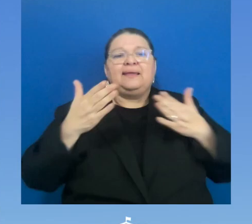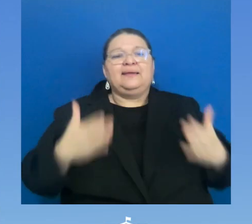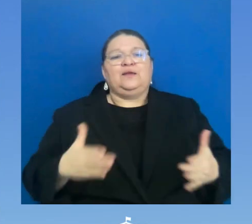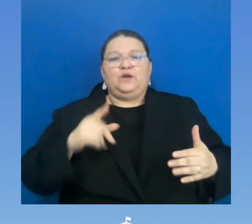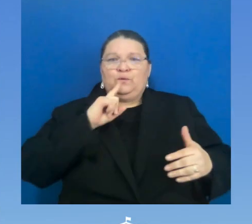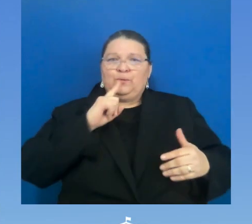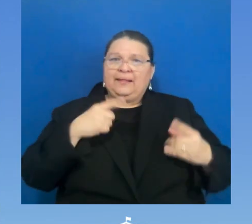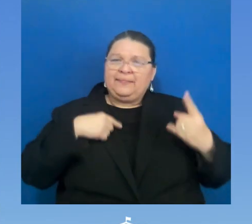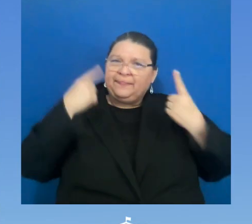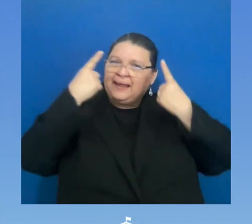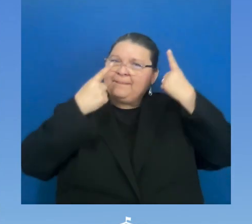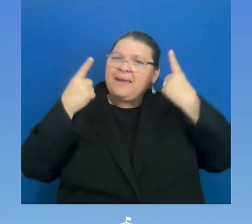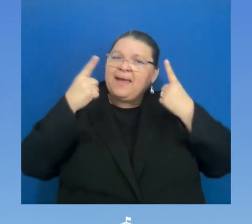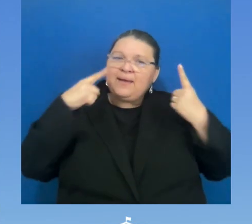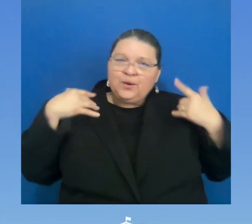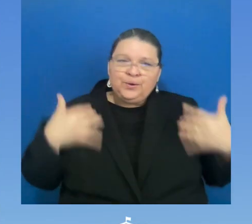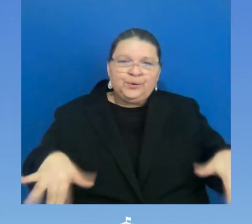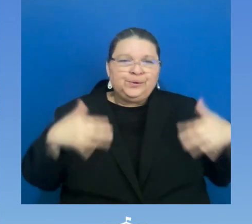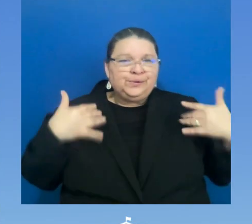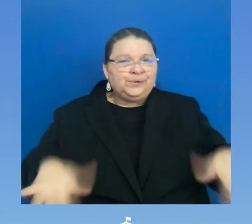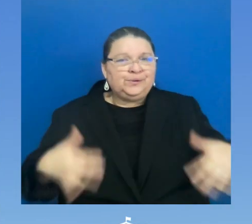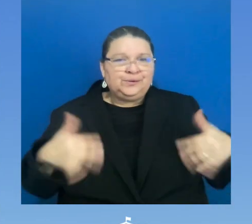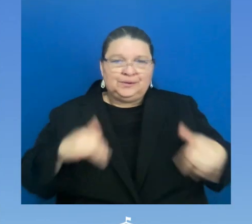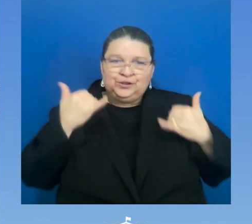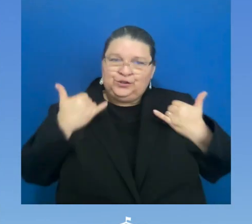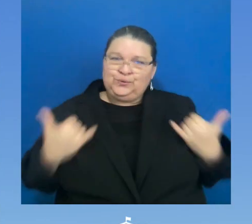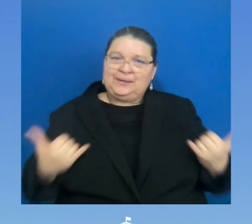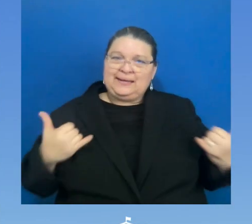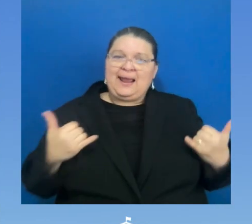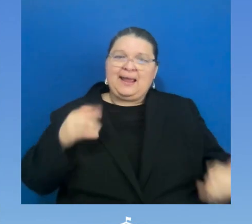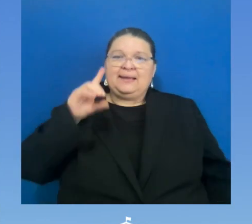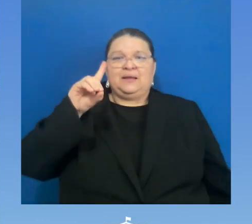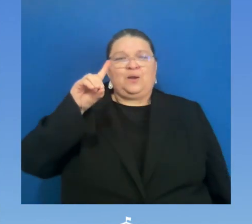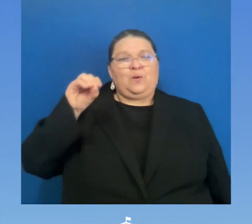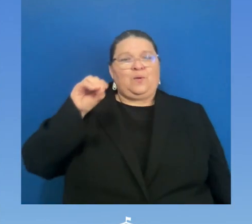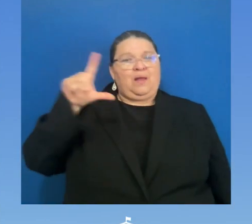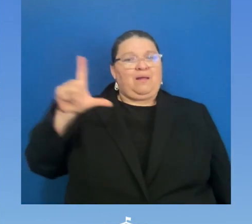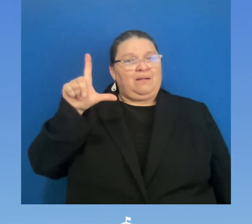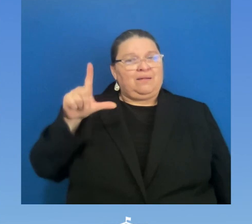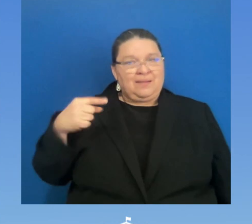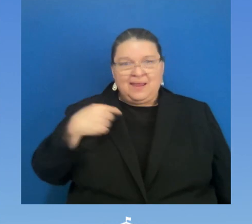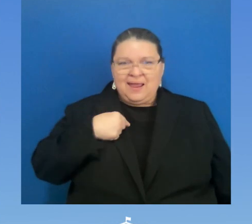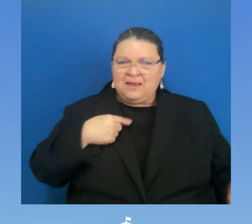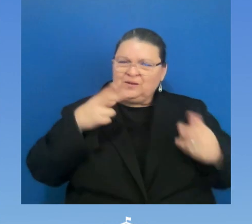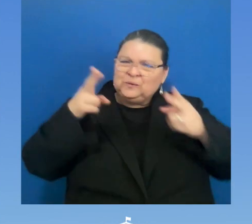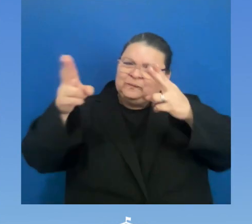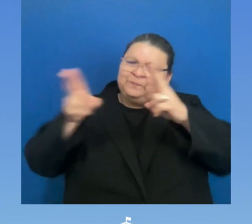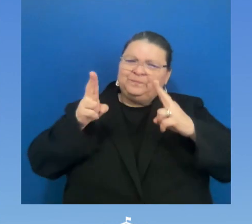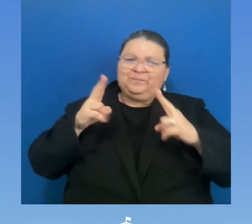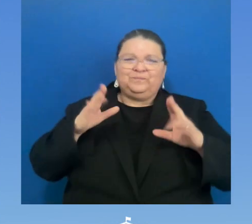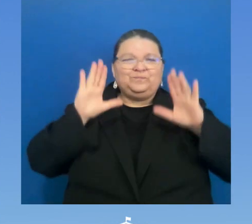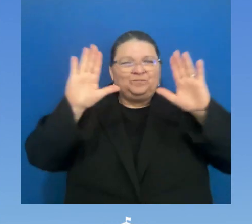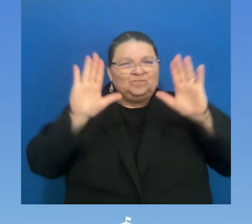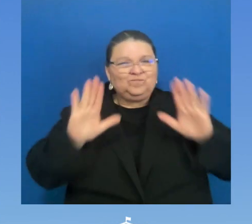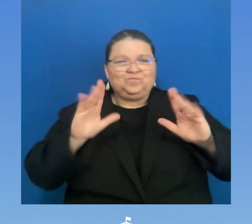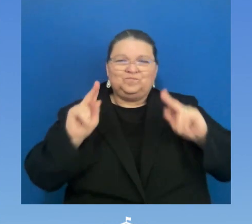I'm very honored and lucky to have so many dedicated people who work with me every day and we're committed. We're committed to gender equity.